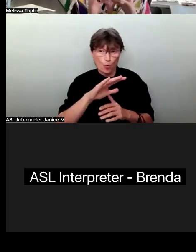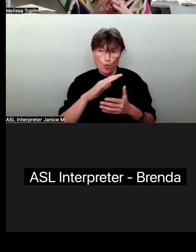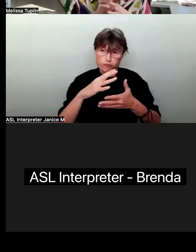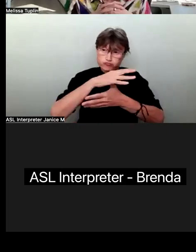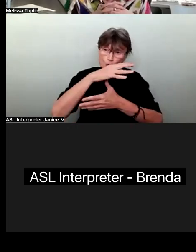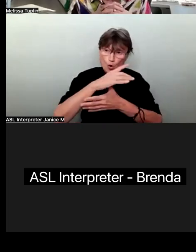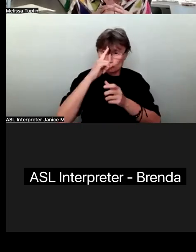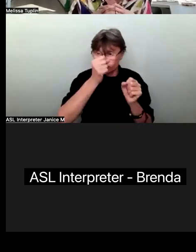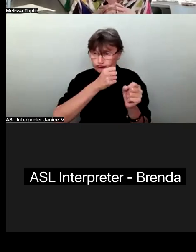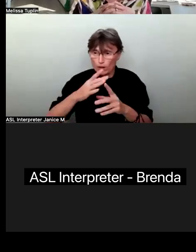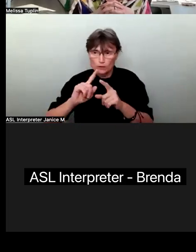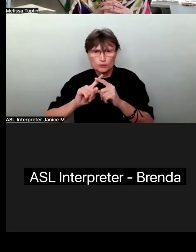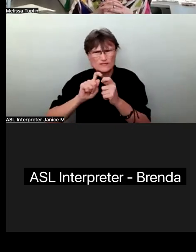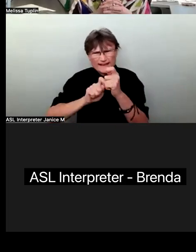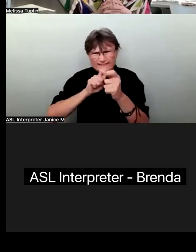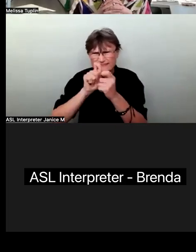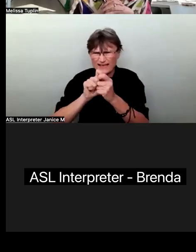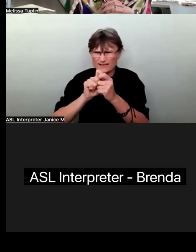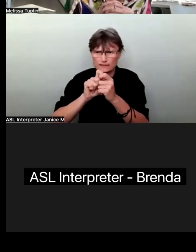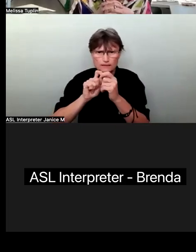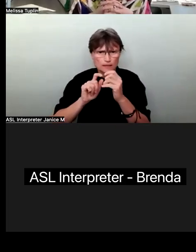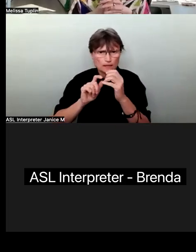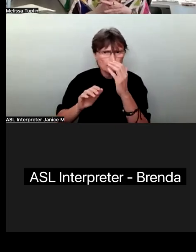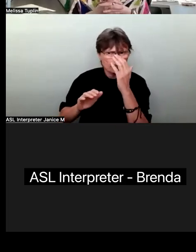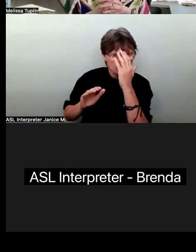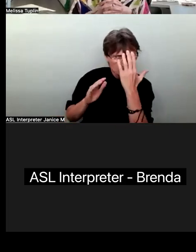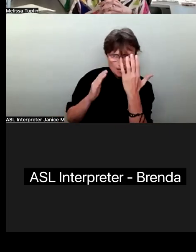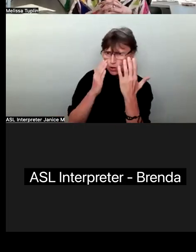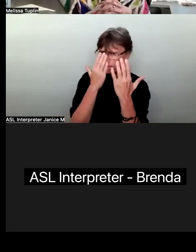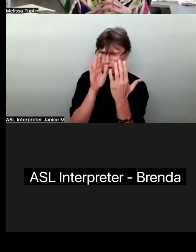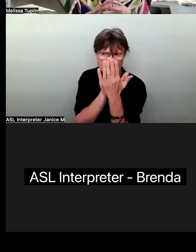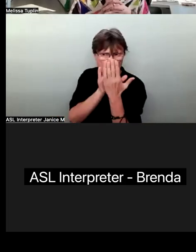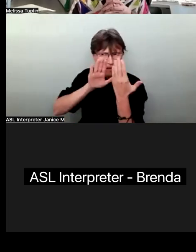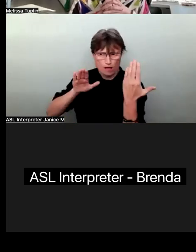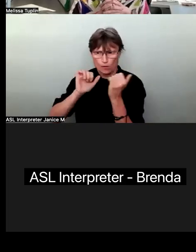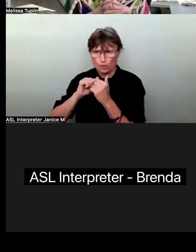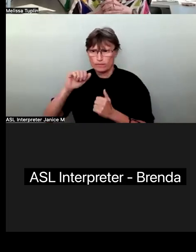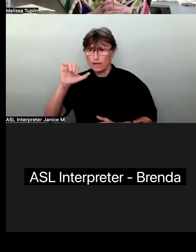are taking this opportunity to be more clear about how we see the individual contributions of each